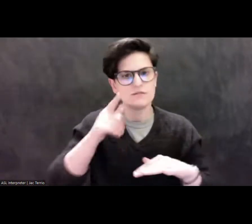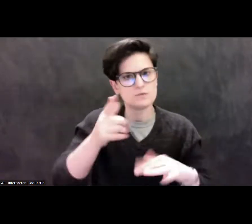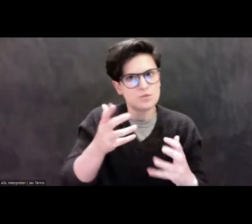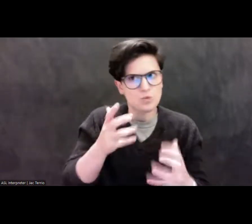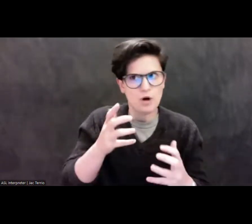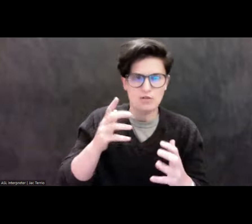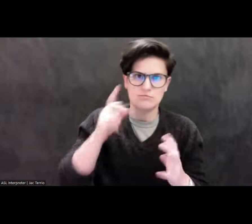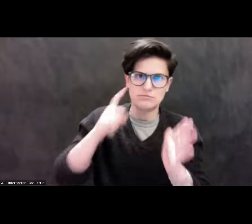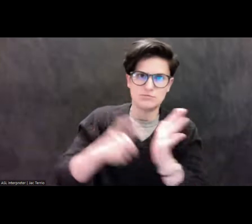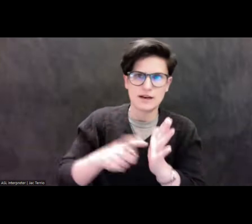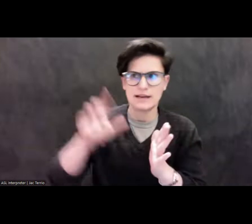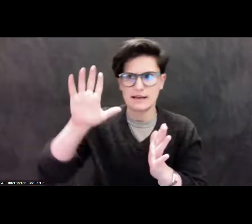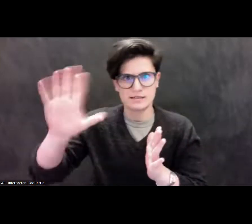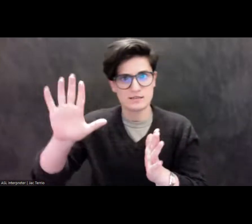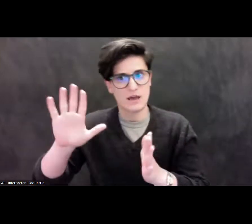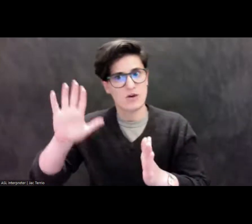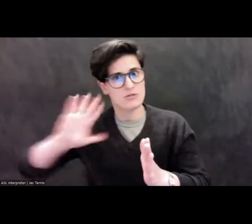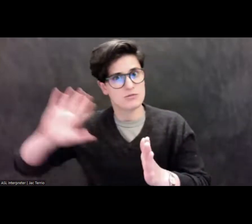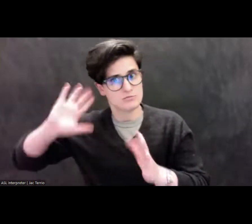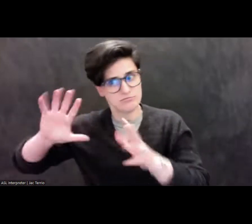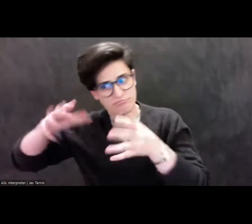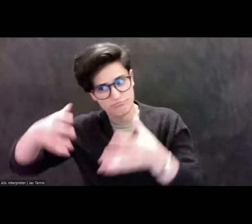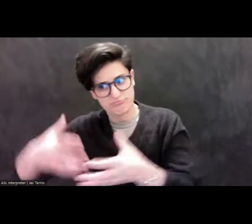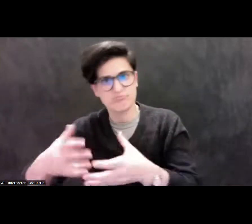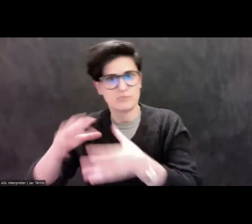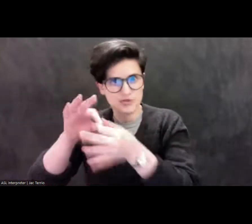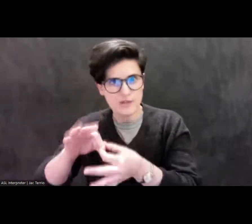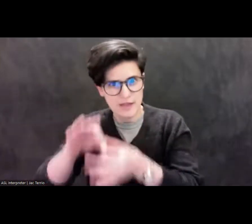15:06:54 The statement that i'm about to read comes from the University of Connecticut's